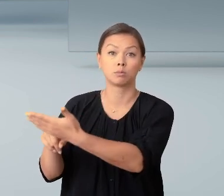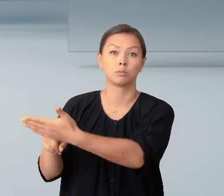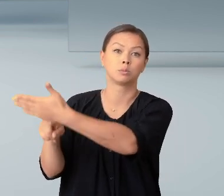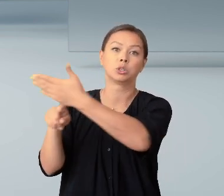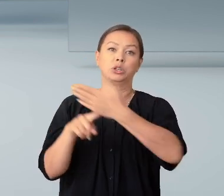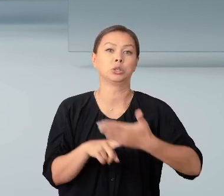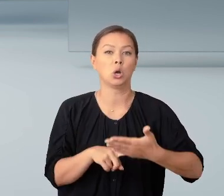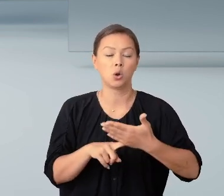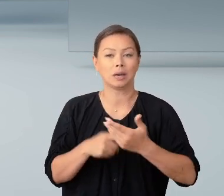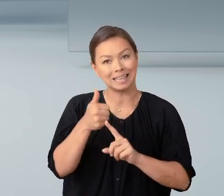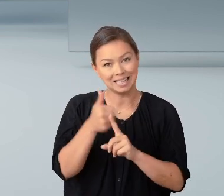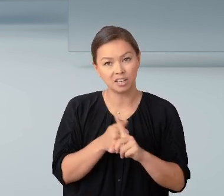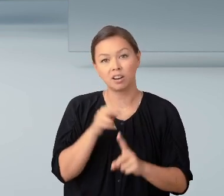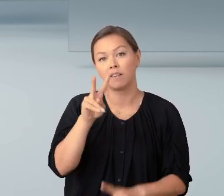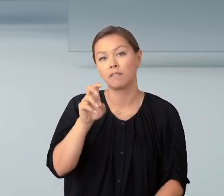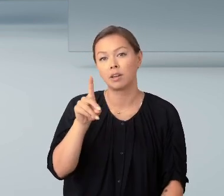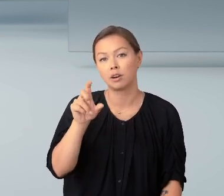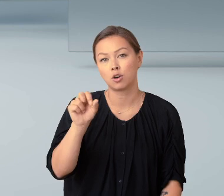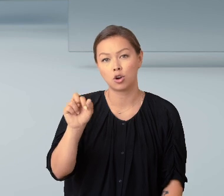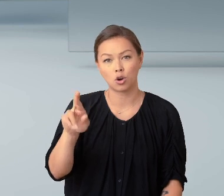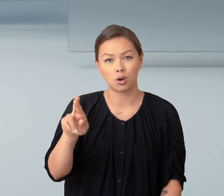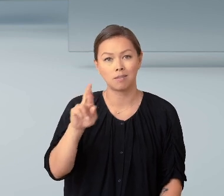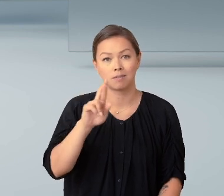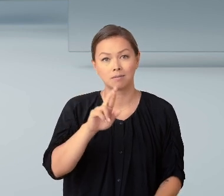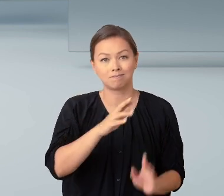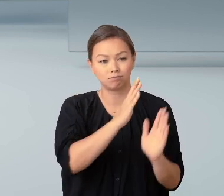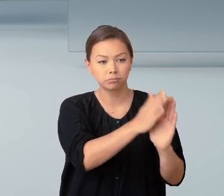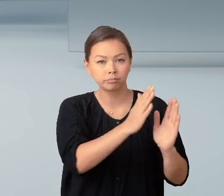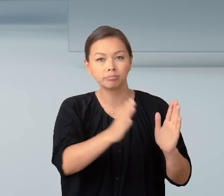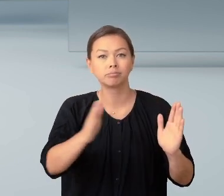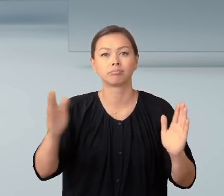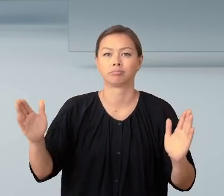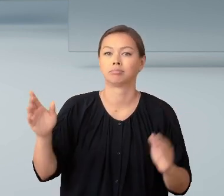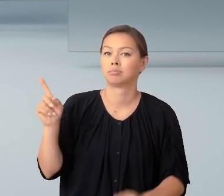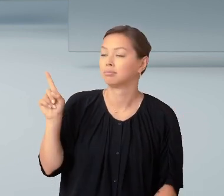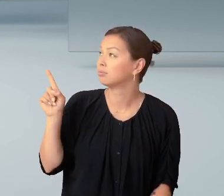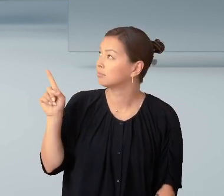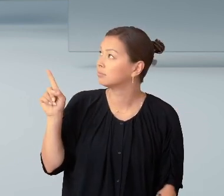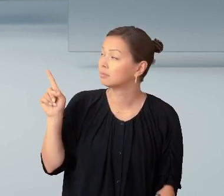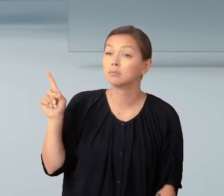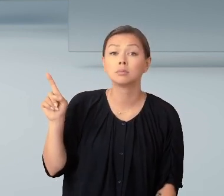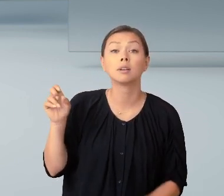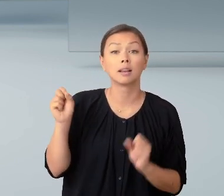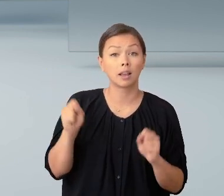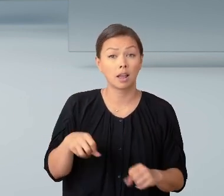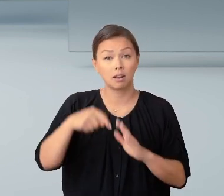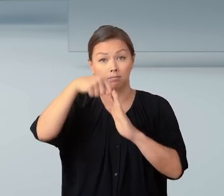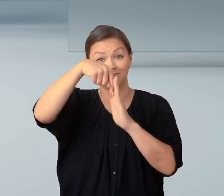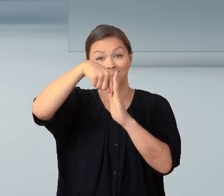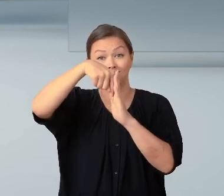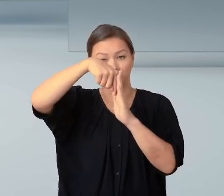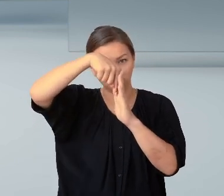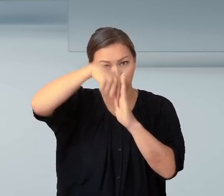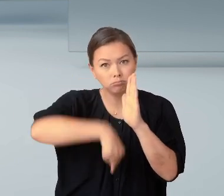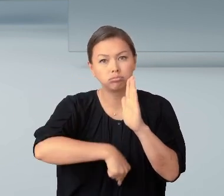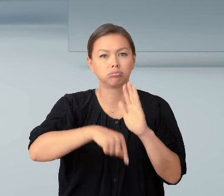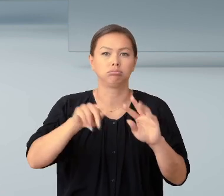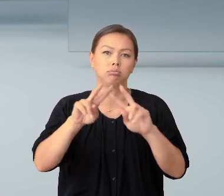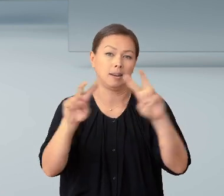this, it's showing it against each vendor and those specific items. Now we can further analyze this